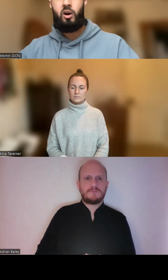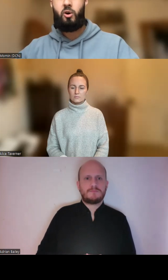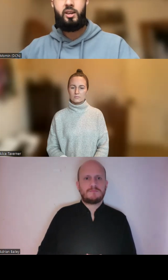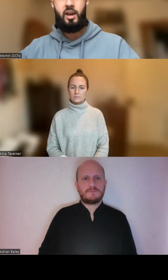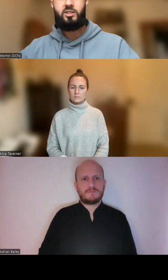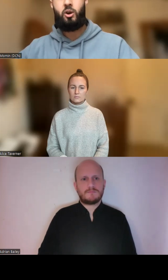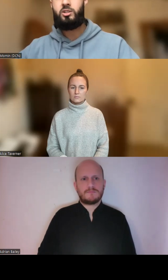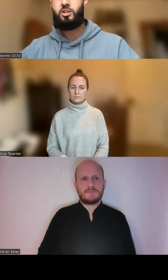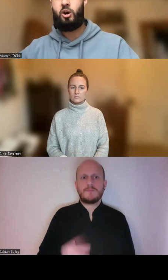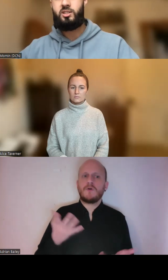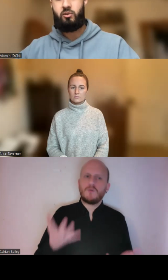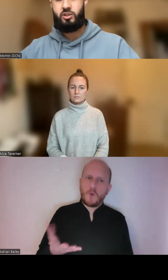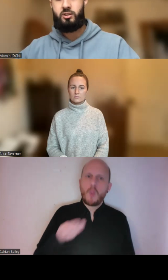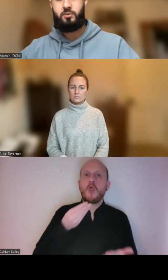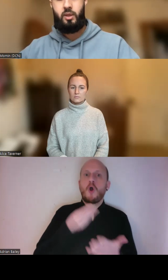What I've got here is the cost to start seeing results.